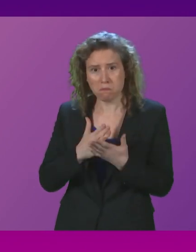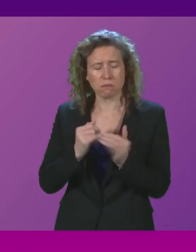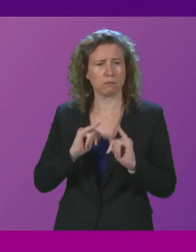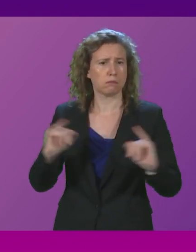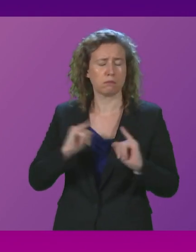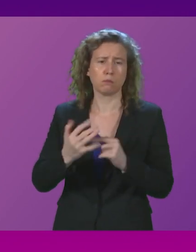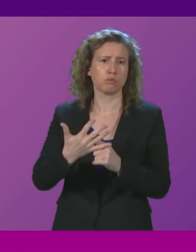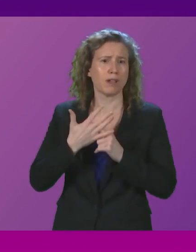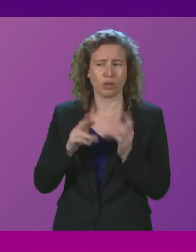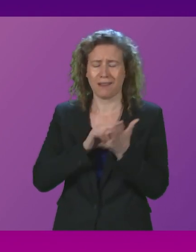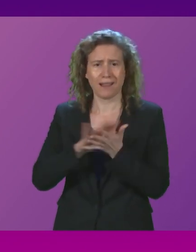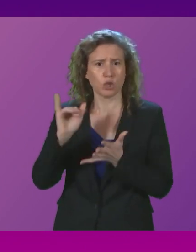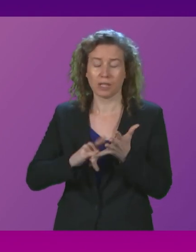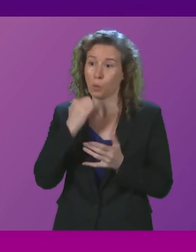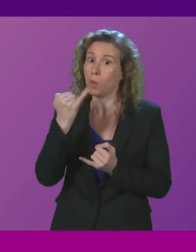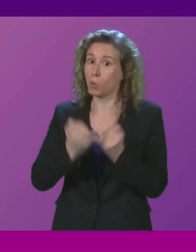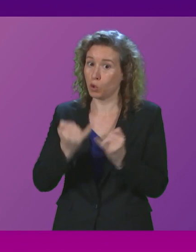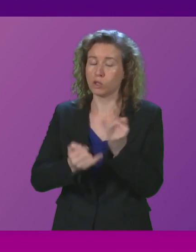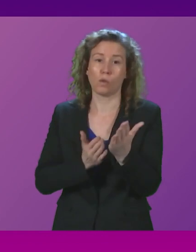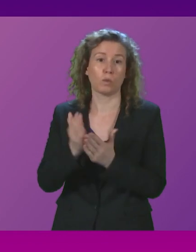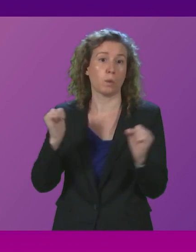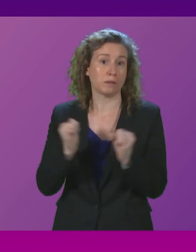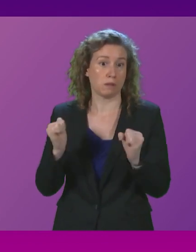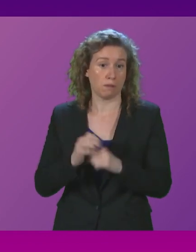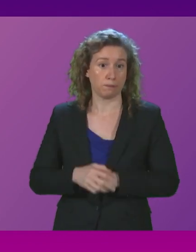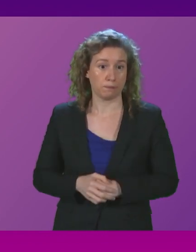national health service will only get worse over the winter.